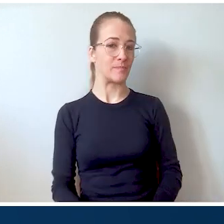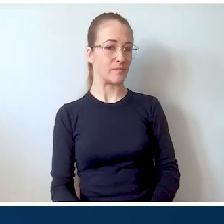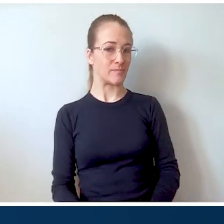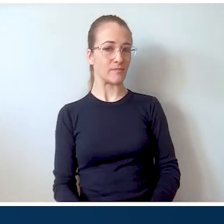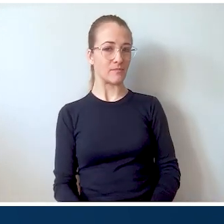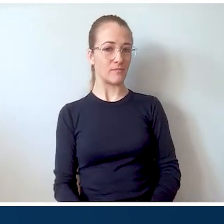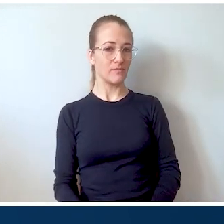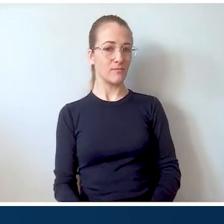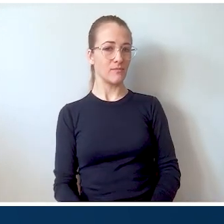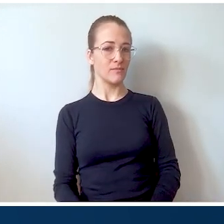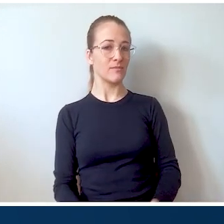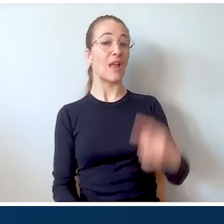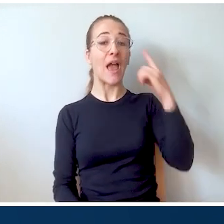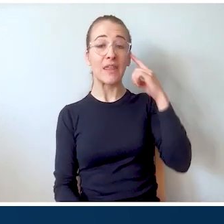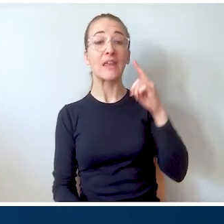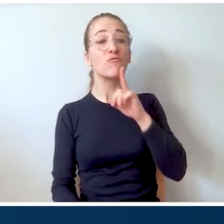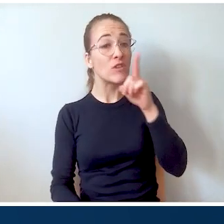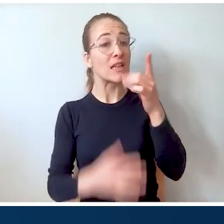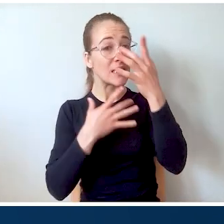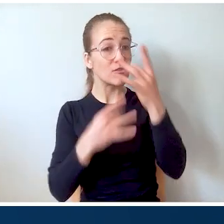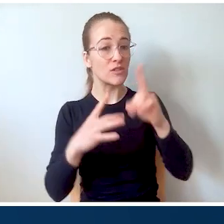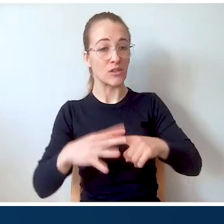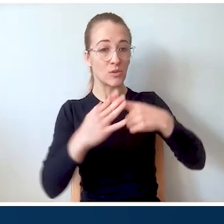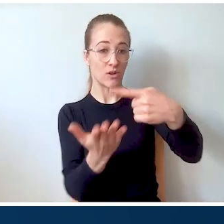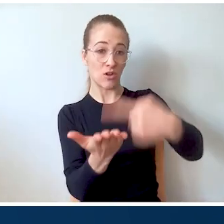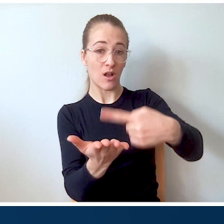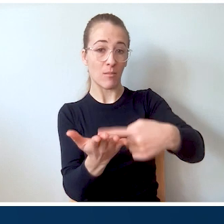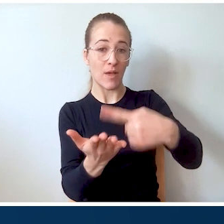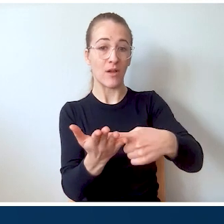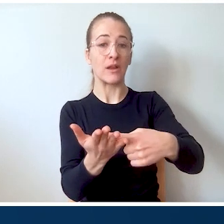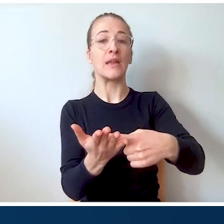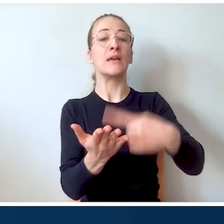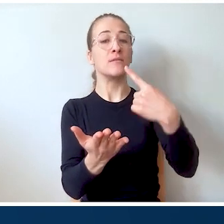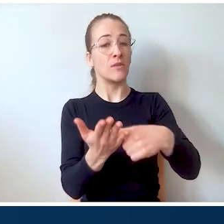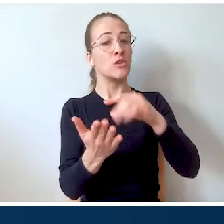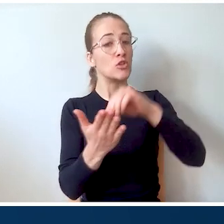that as you started to talk about this, you talked about students who happen to be in this class